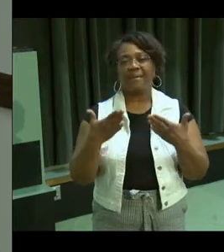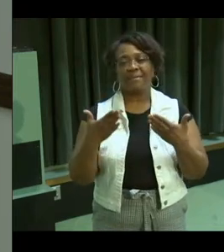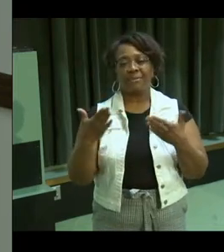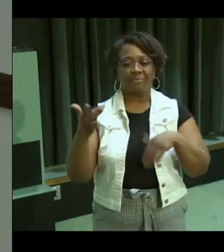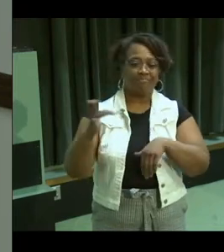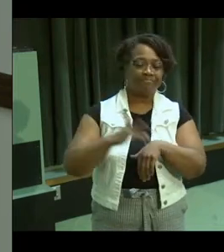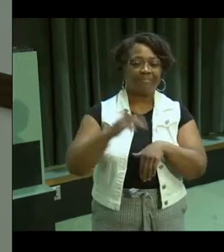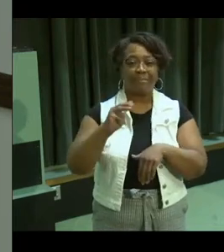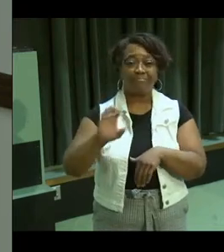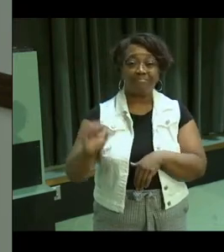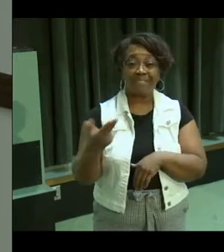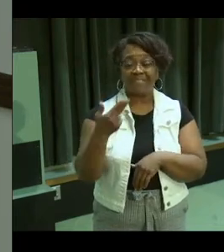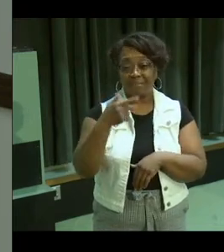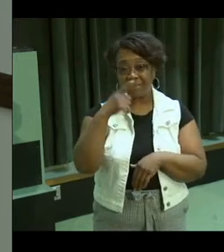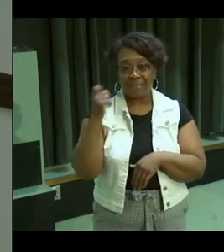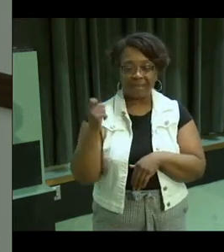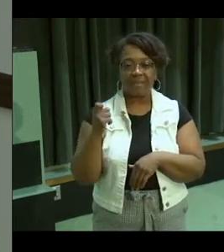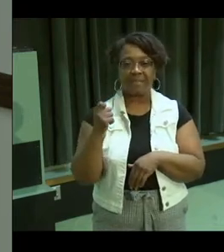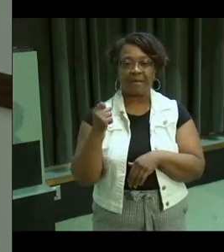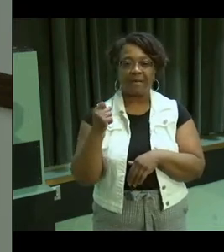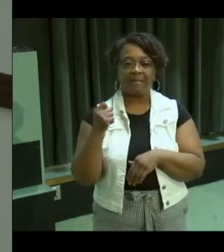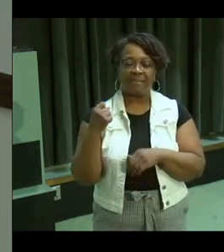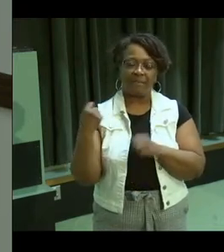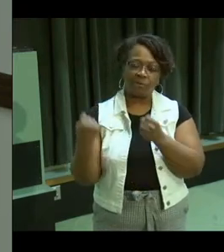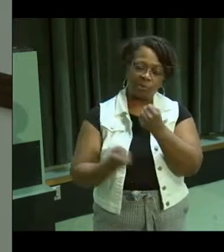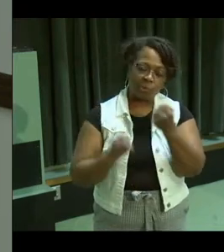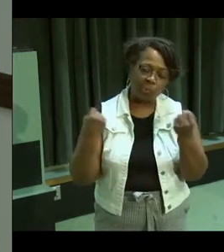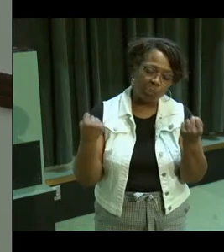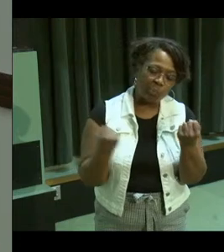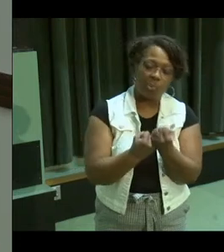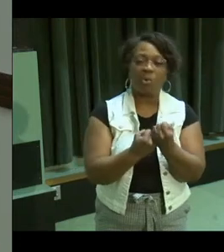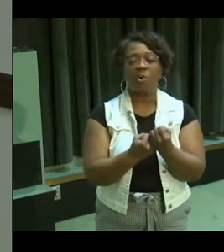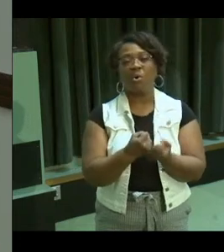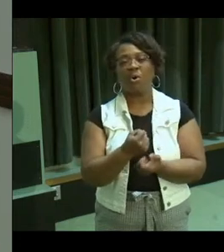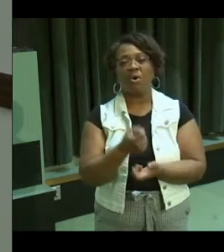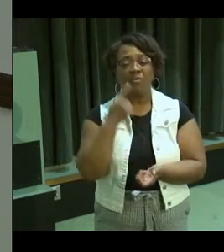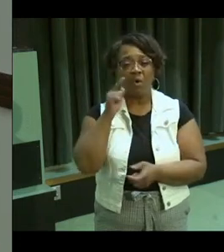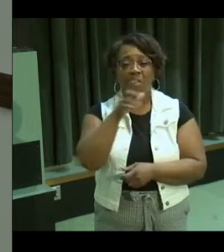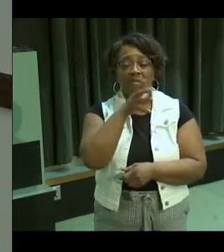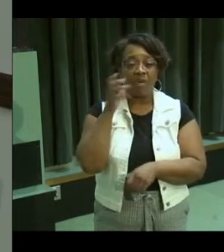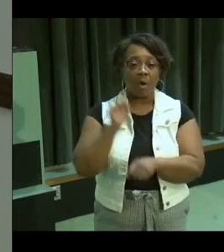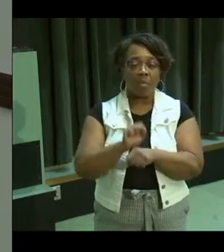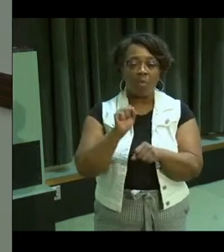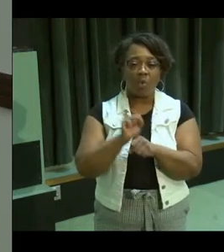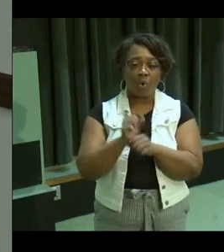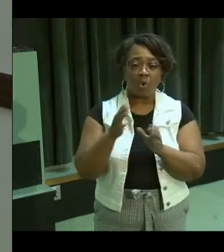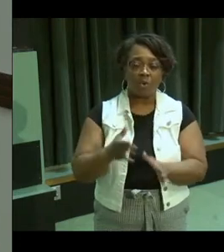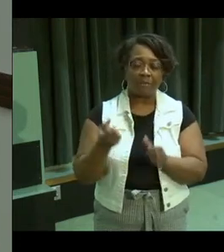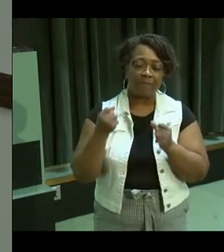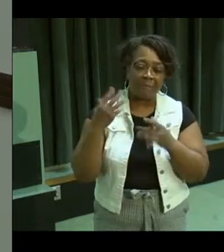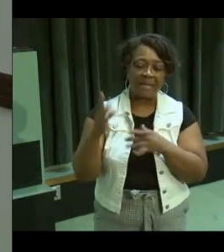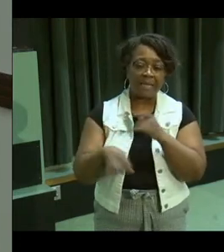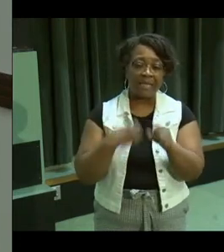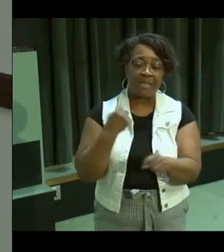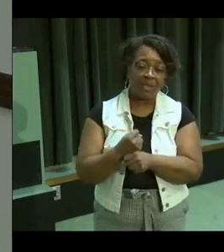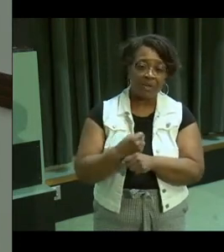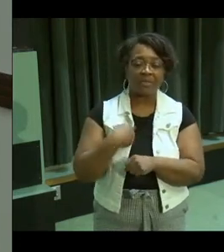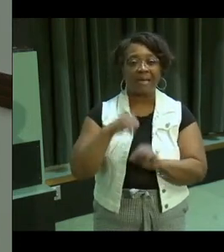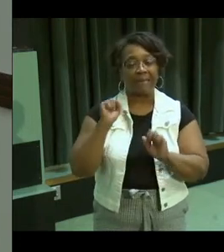Michigan just because of the amount of support that was given